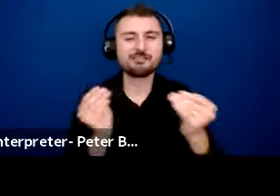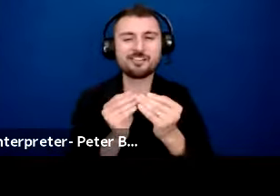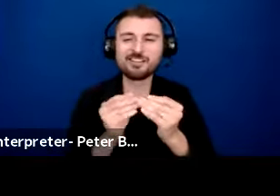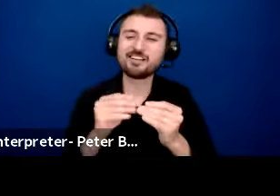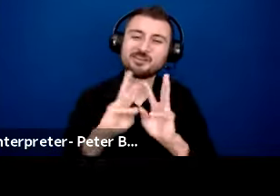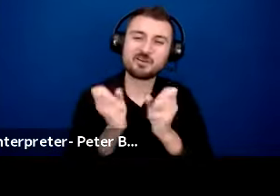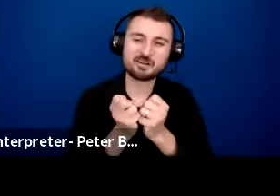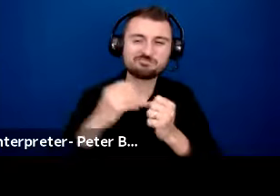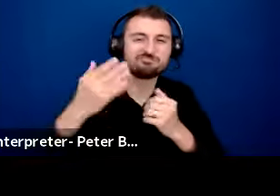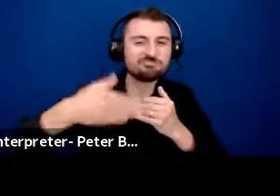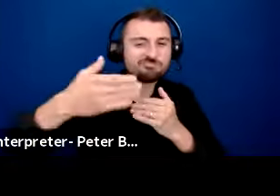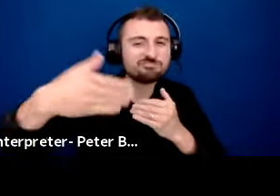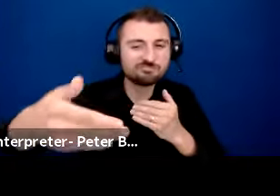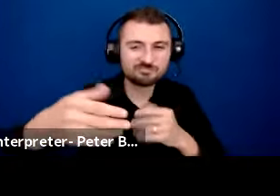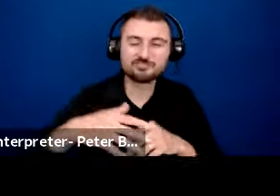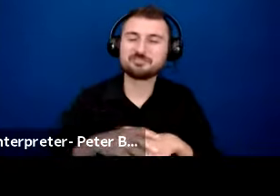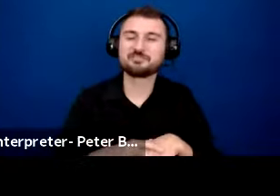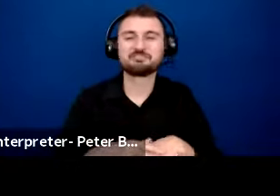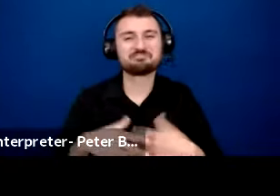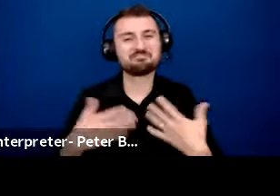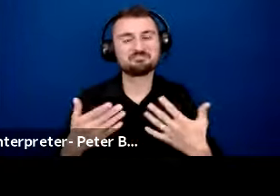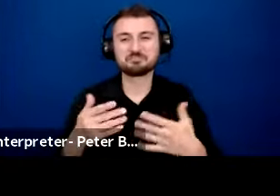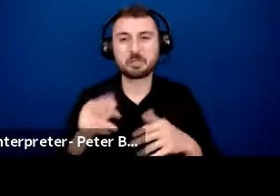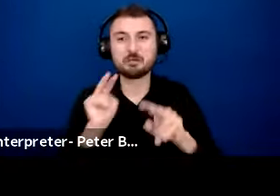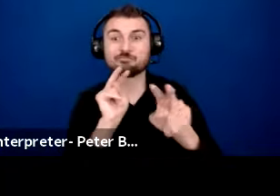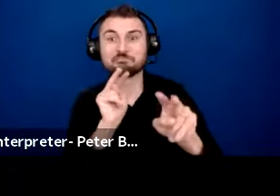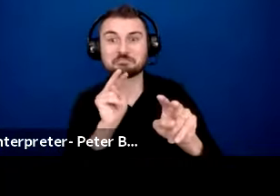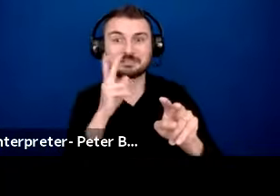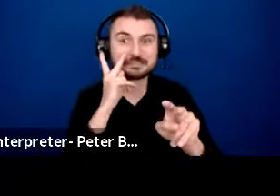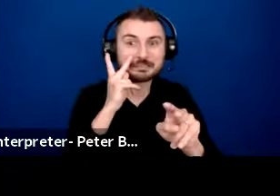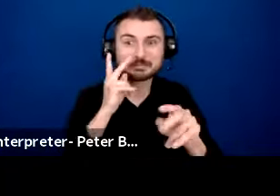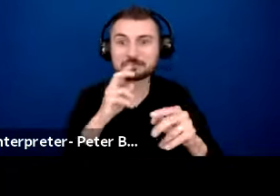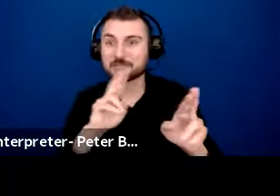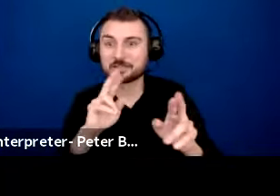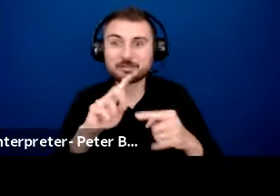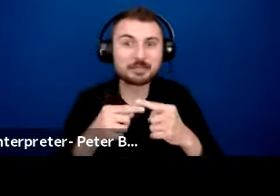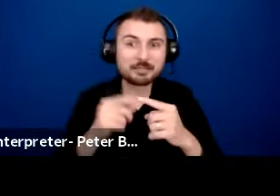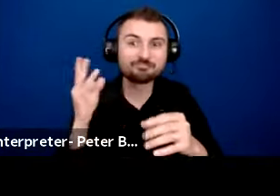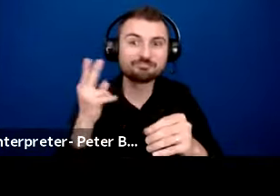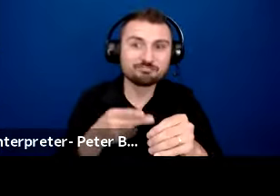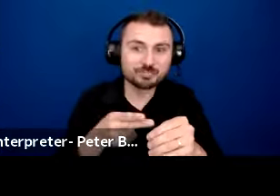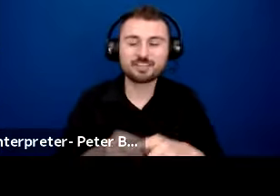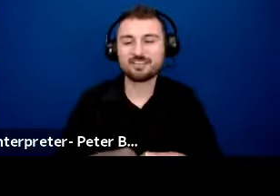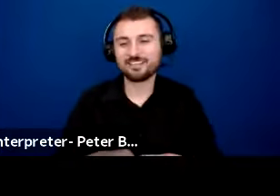We did have ten super stars as well who are totally ready so those are the colleagues you want to reach out to as well